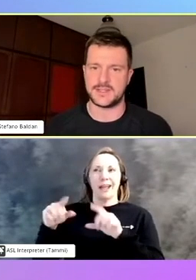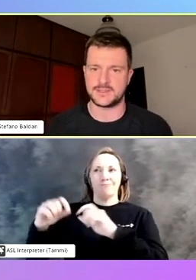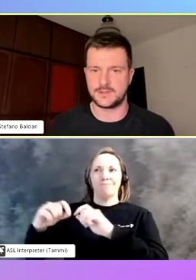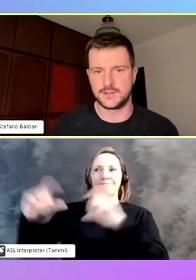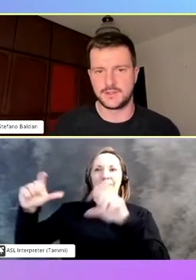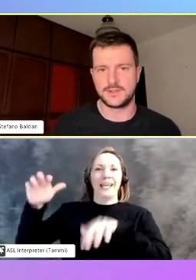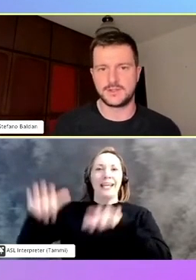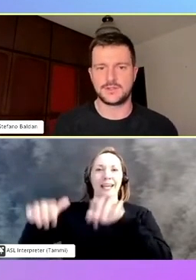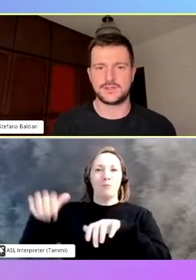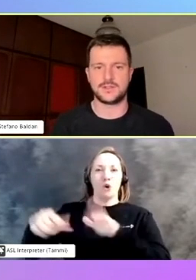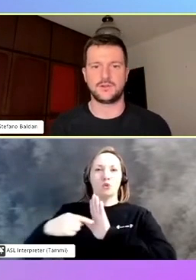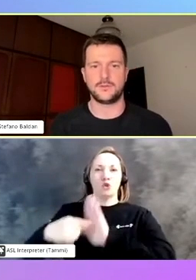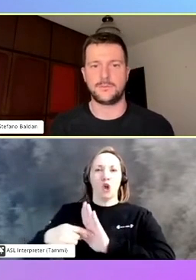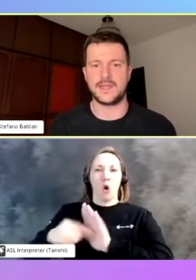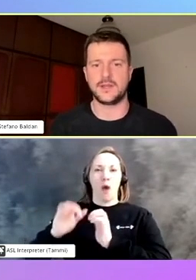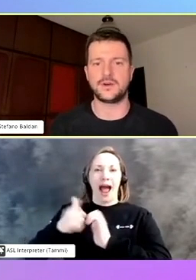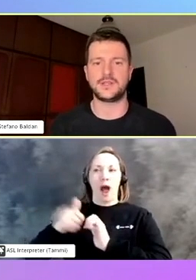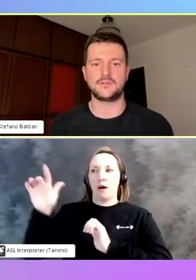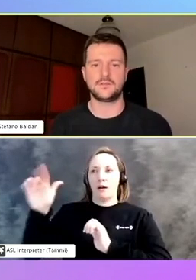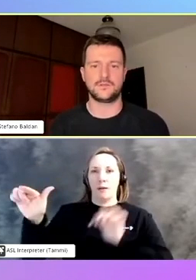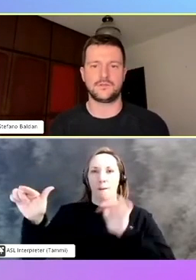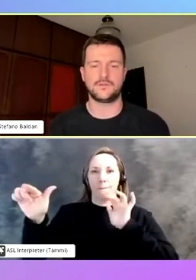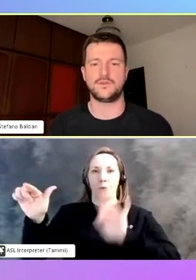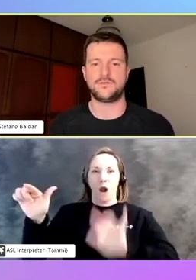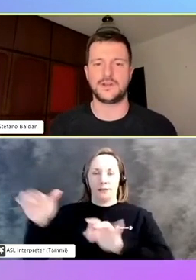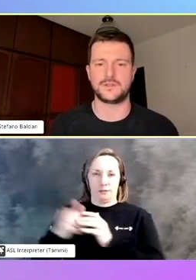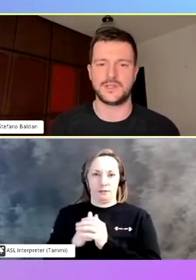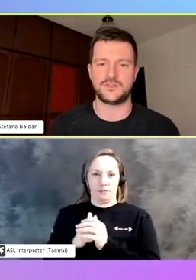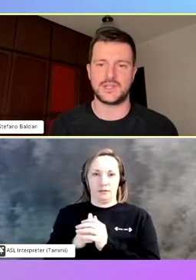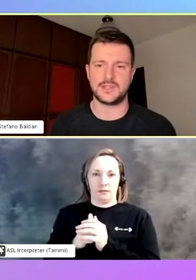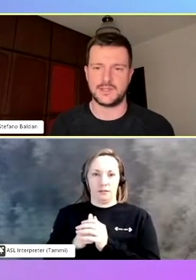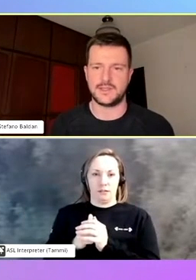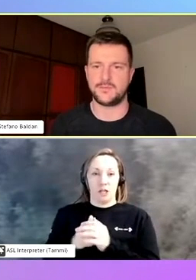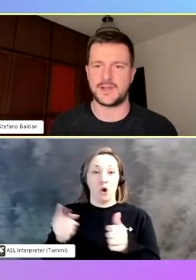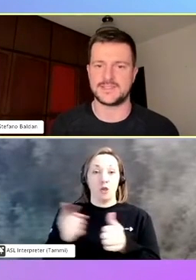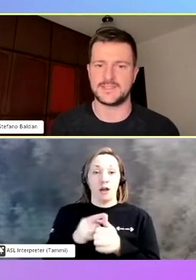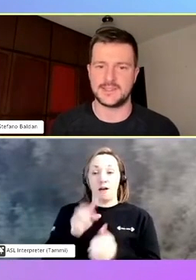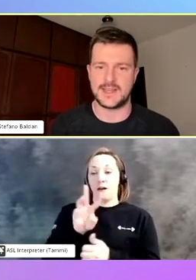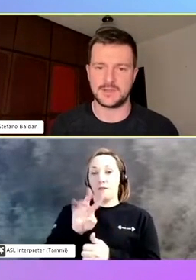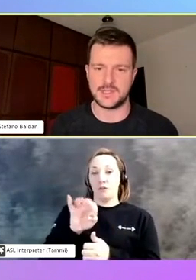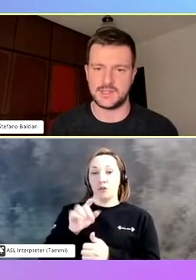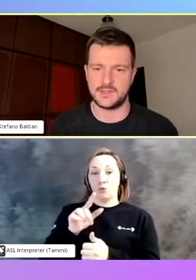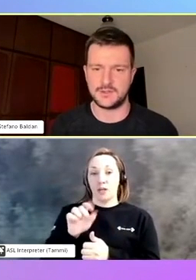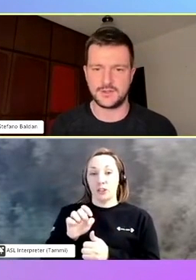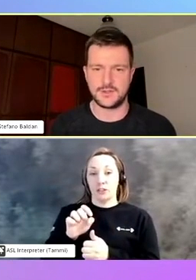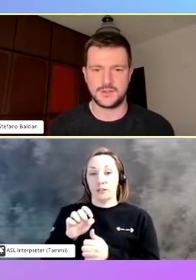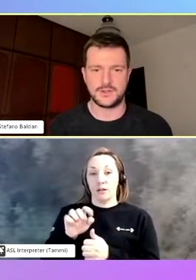consider all our aspects as well. We haven't accessibility program that ensures that we have accessibility